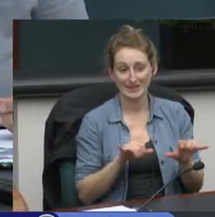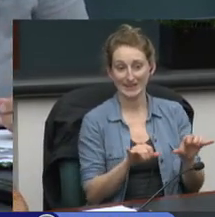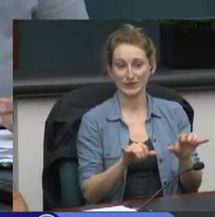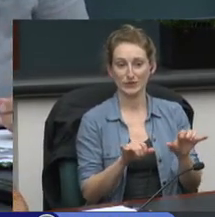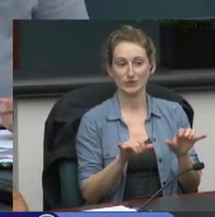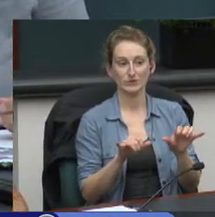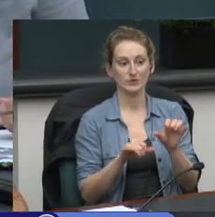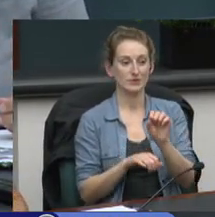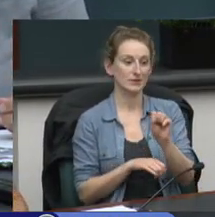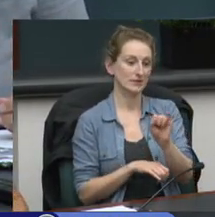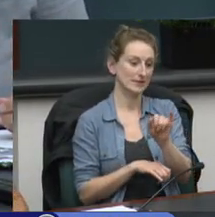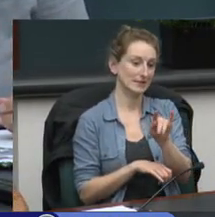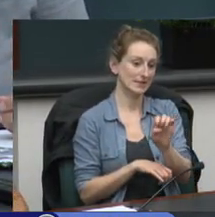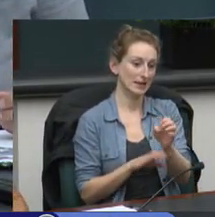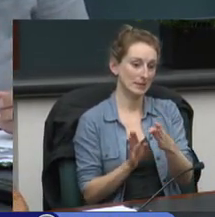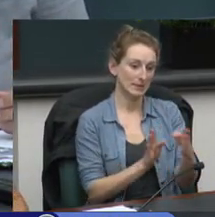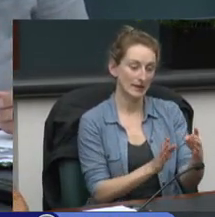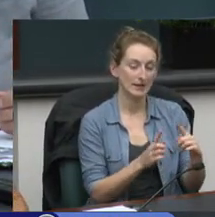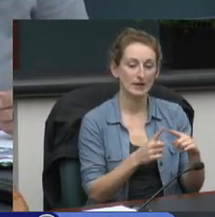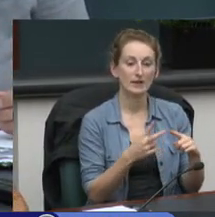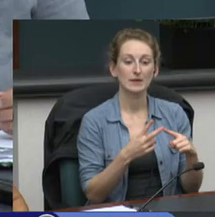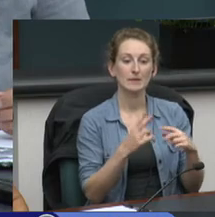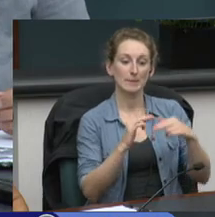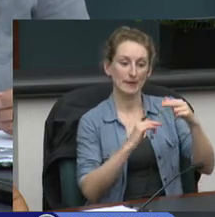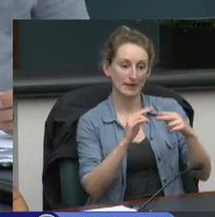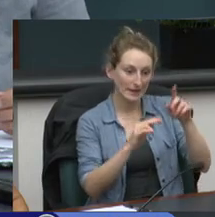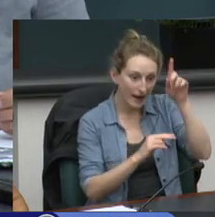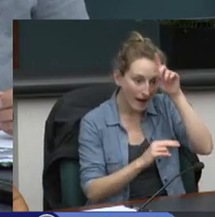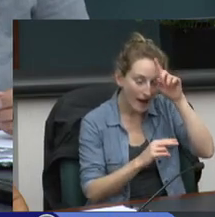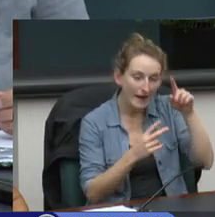orientation building height setbacks generally the universal design is